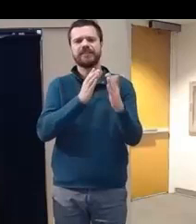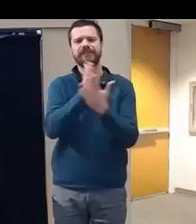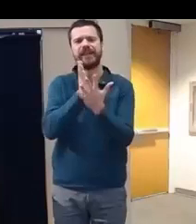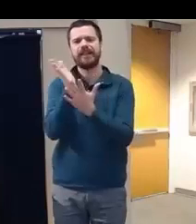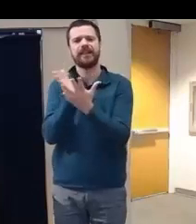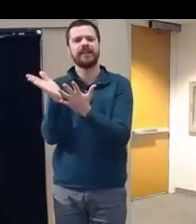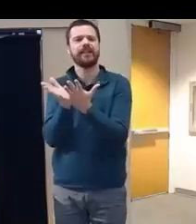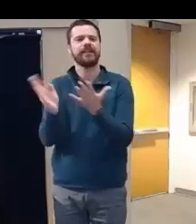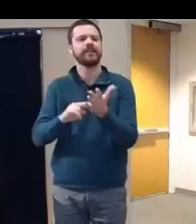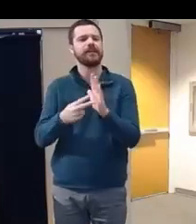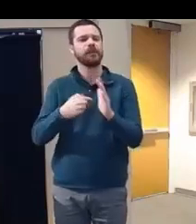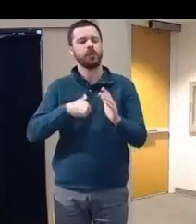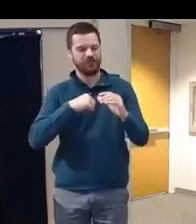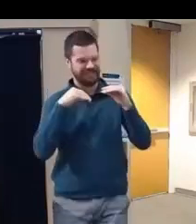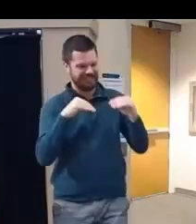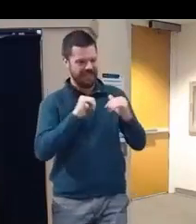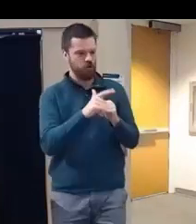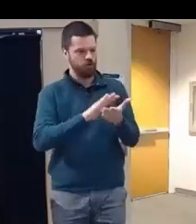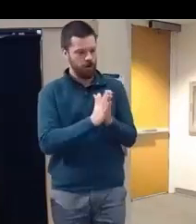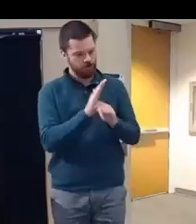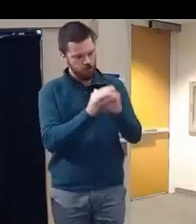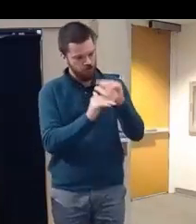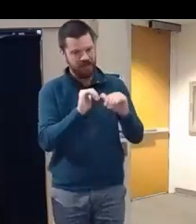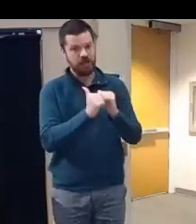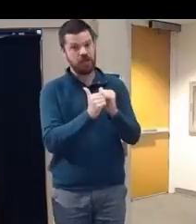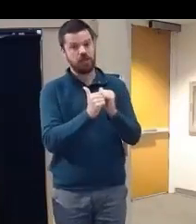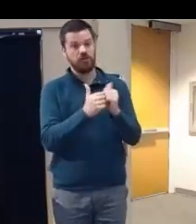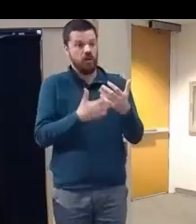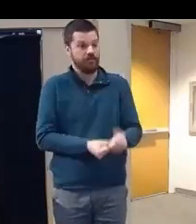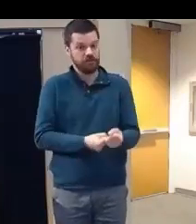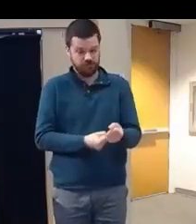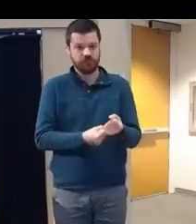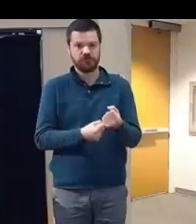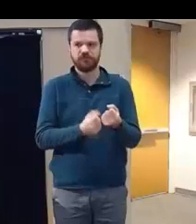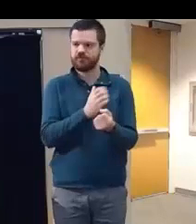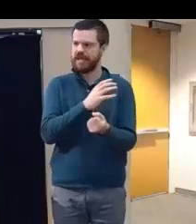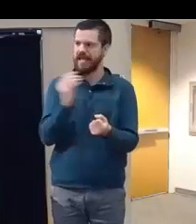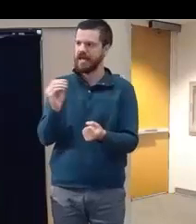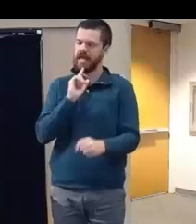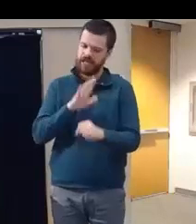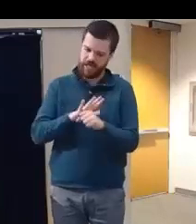need to know to be comfortable and confident and um and dedicated to treating people with